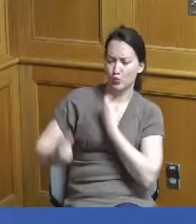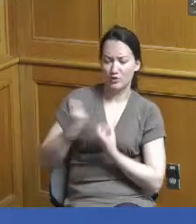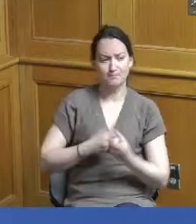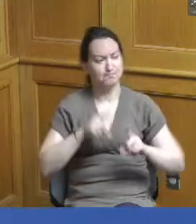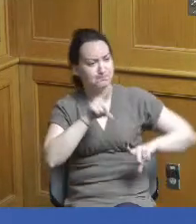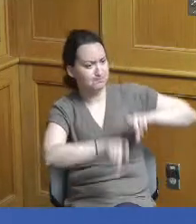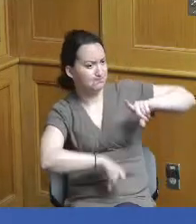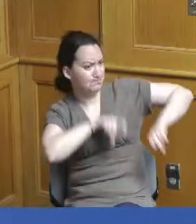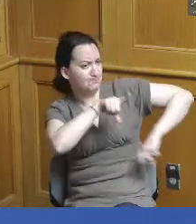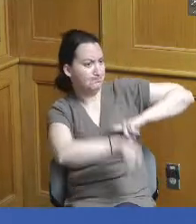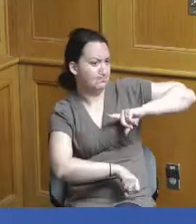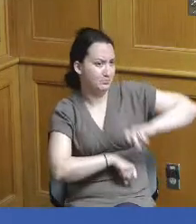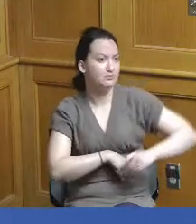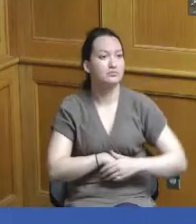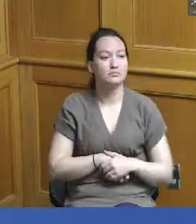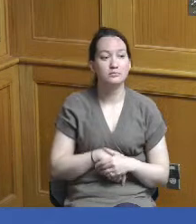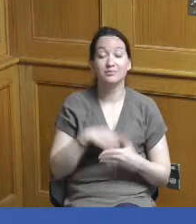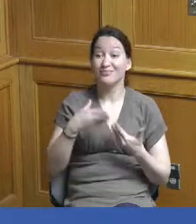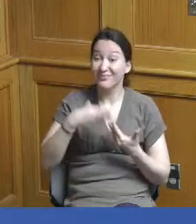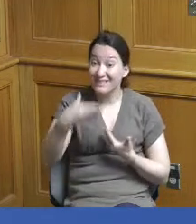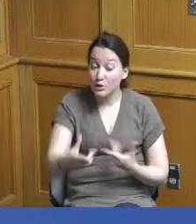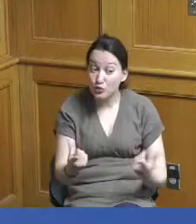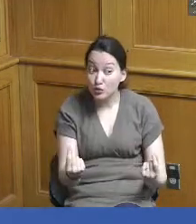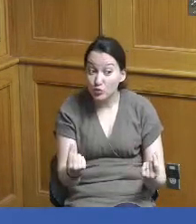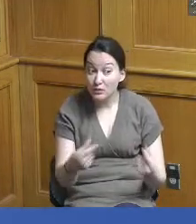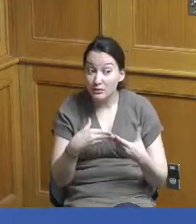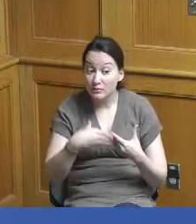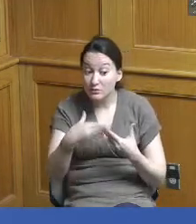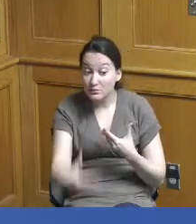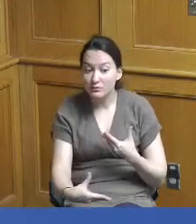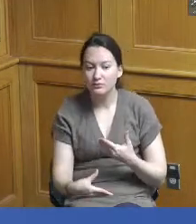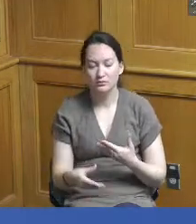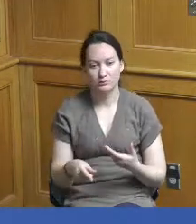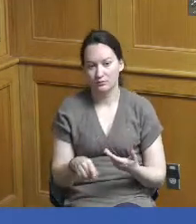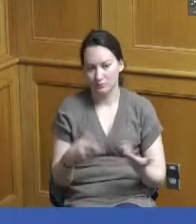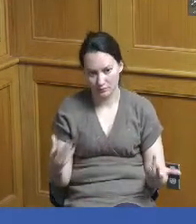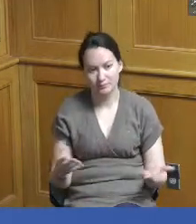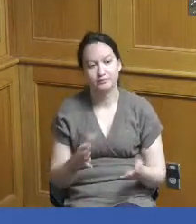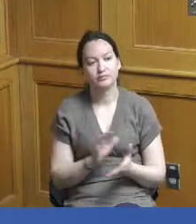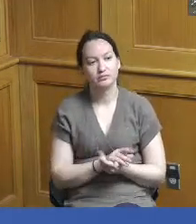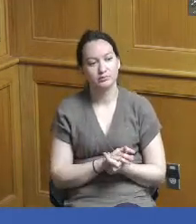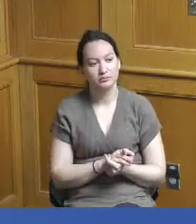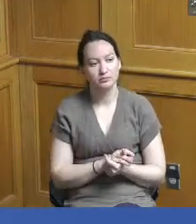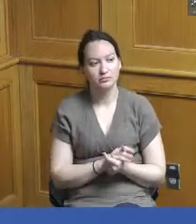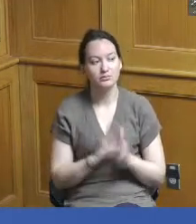firsthand so in terms of next steps on this item it would be exactly that the the meeting of